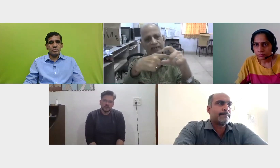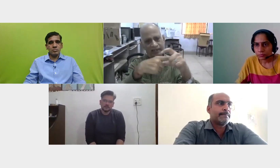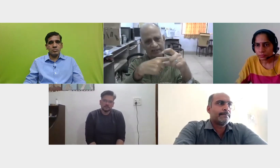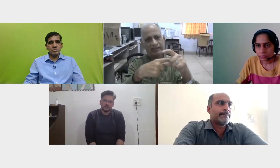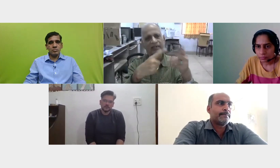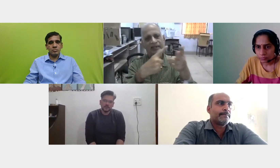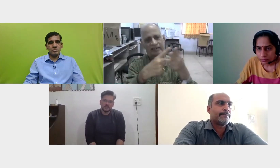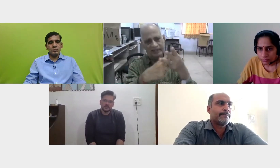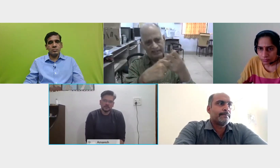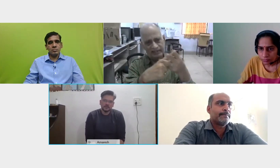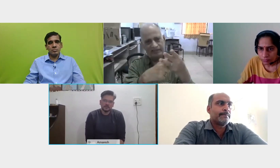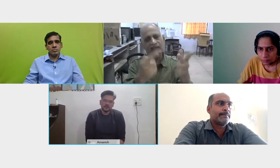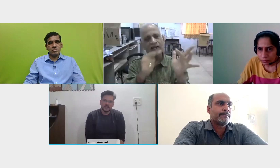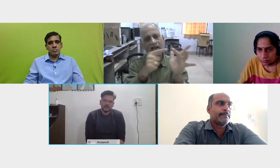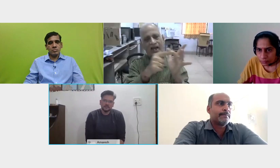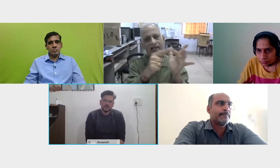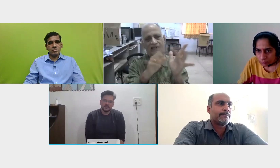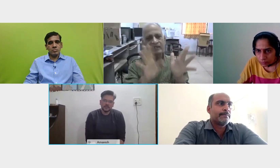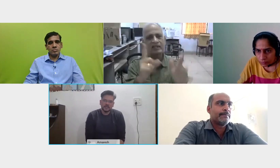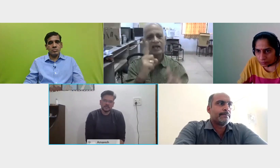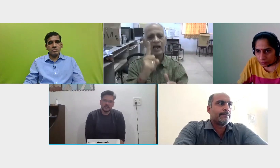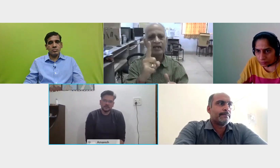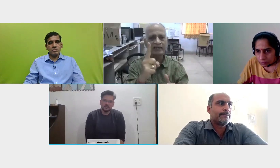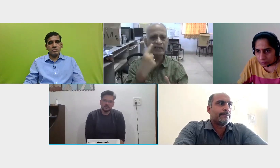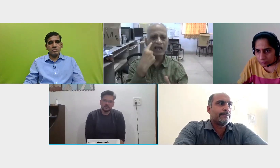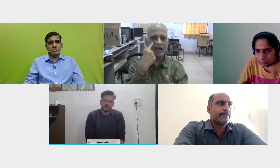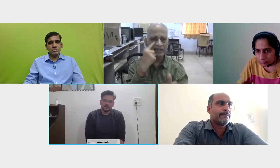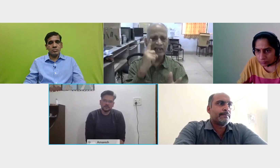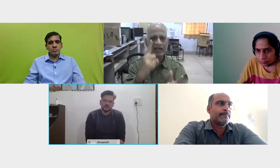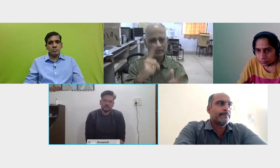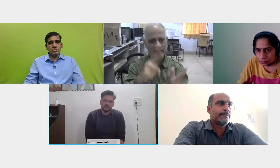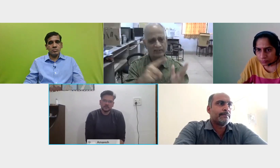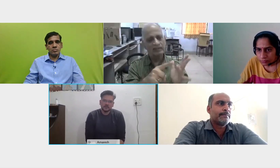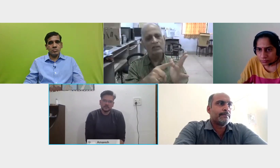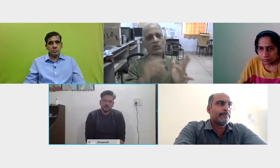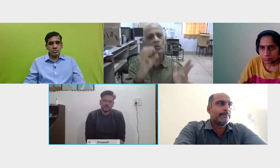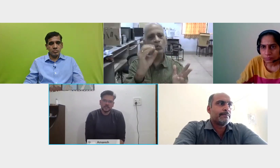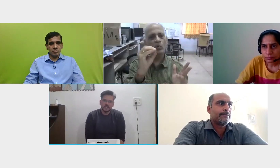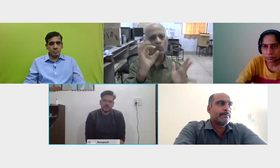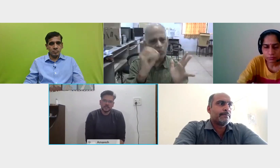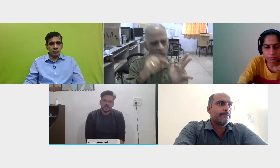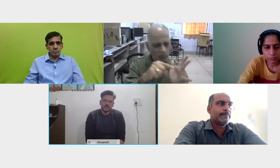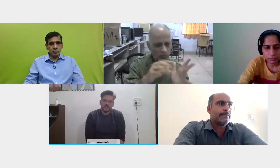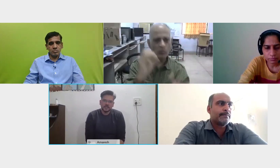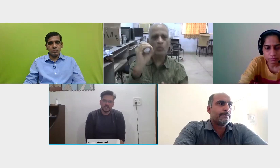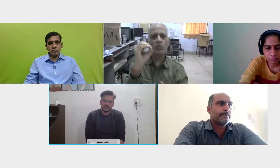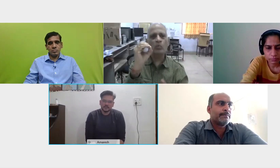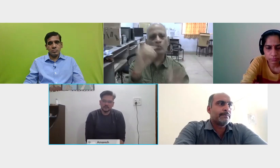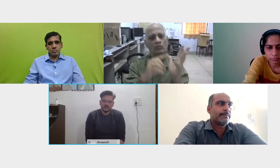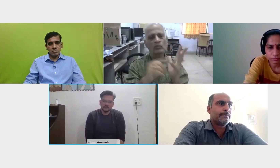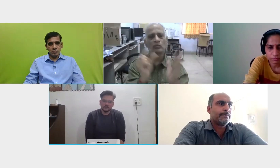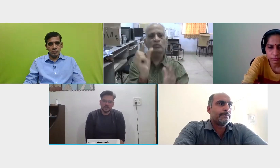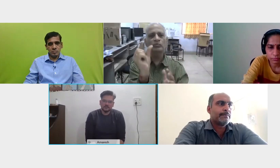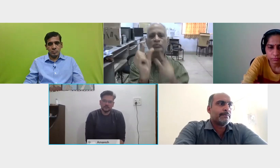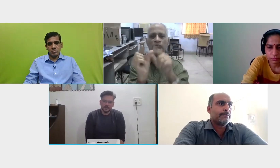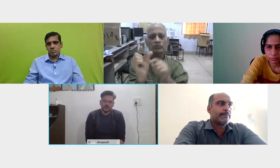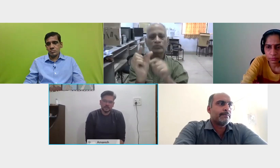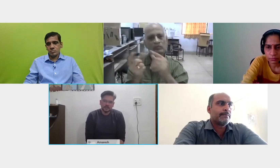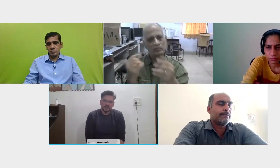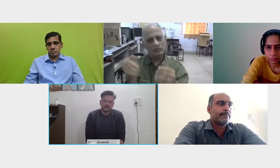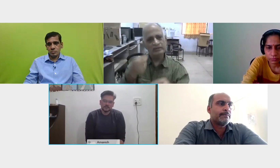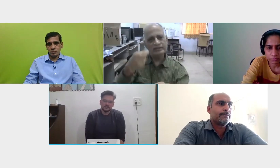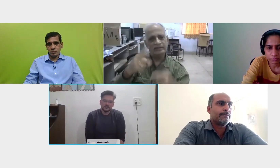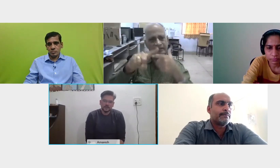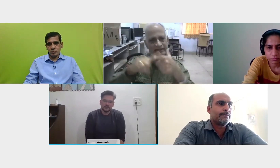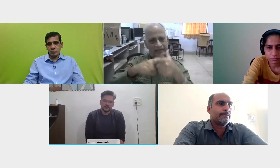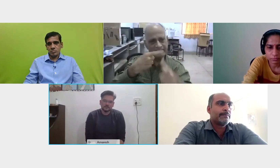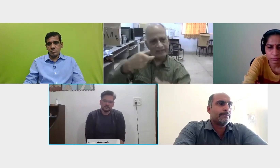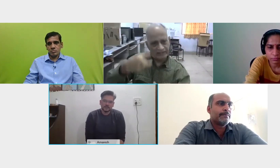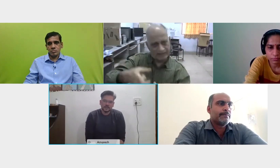certain people had kind of changed some of the letters, you know some of the alphabets